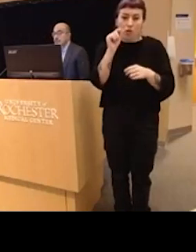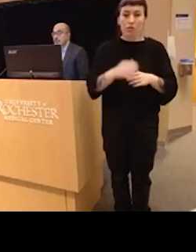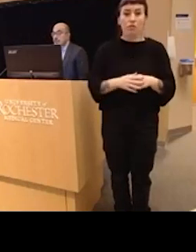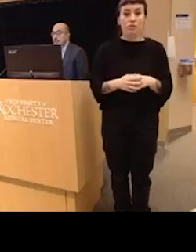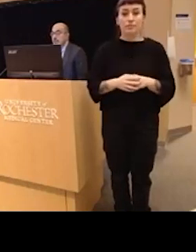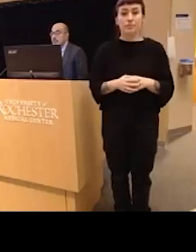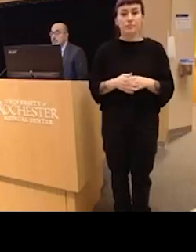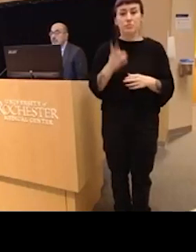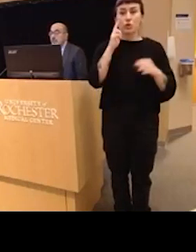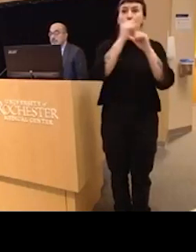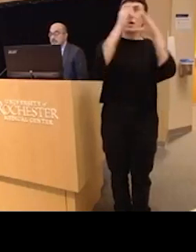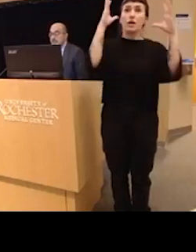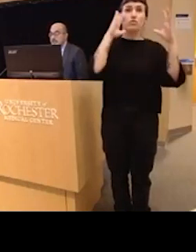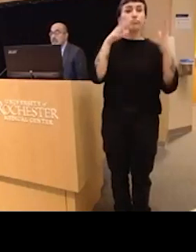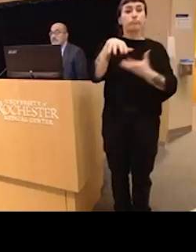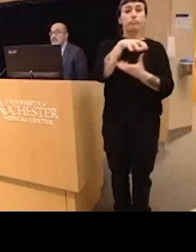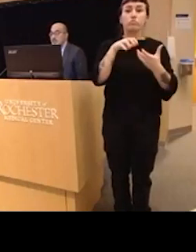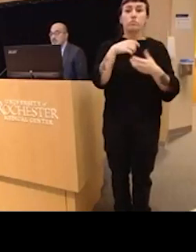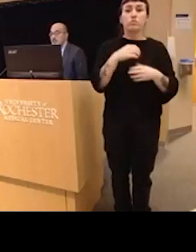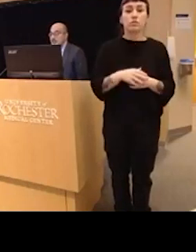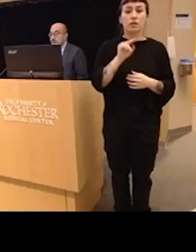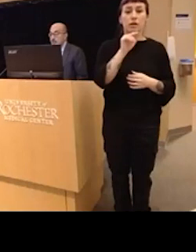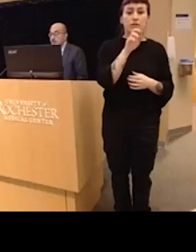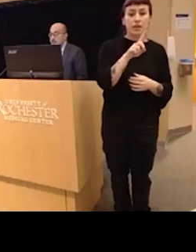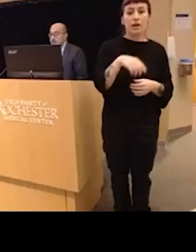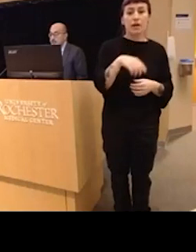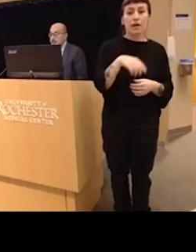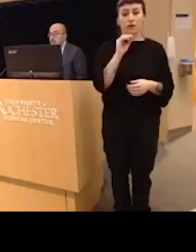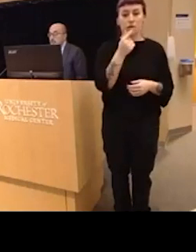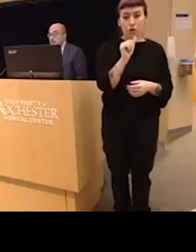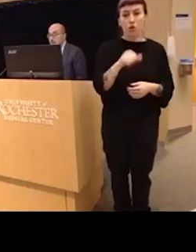good you know you can imagine combination here it's a nids yoga nerve blocks another person short